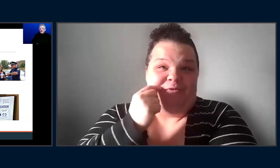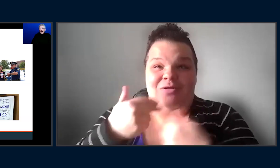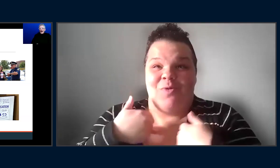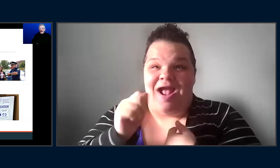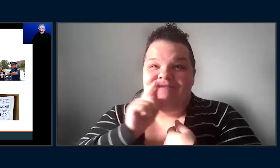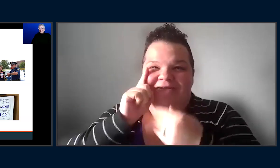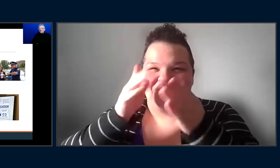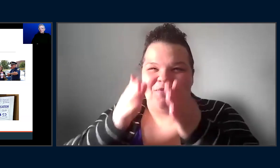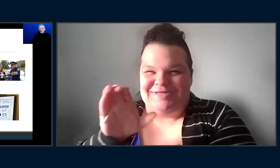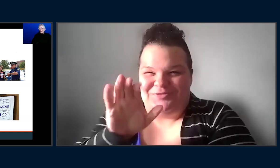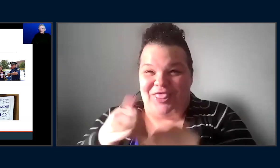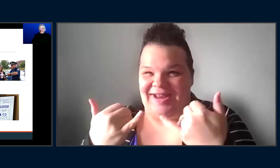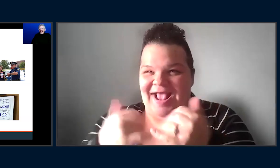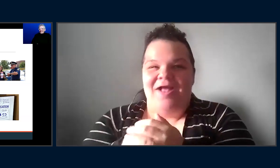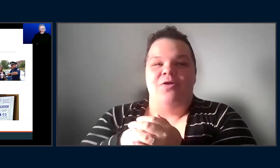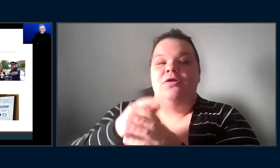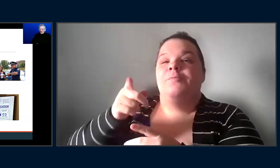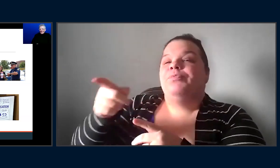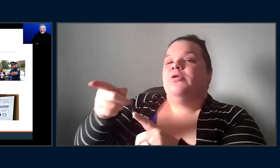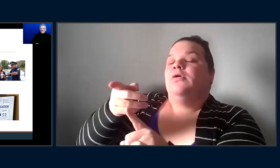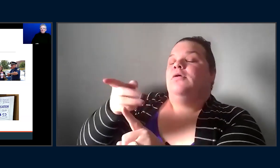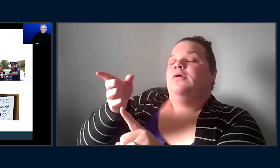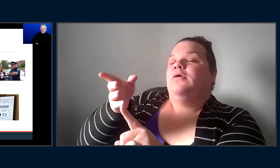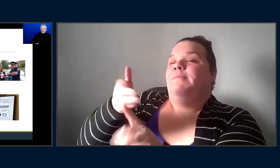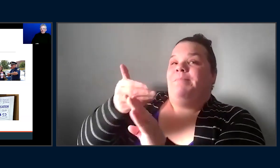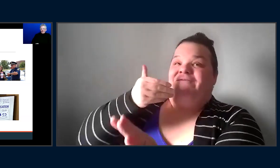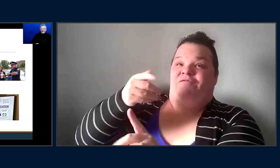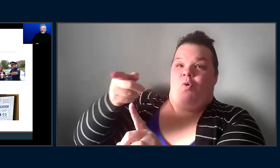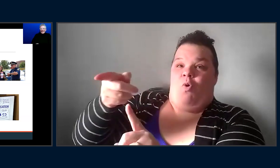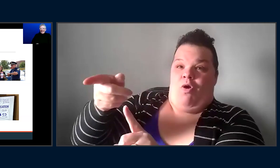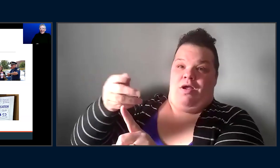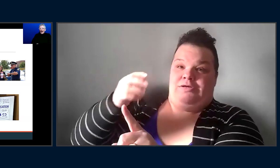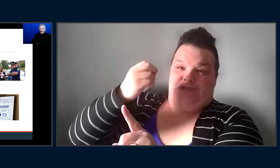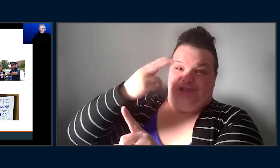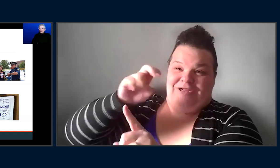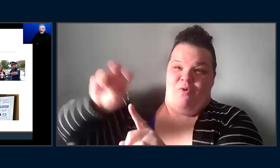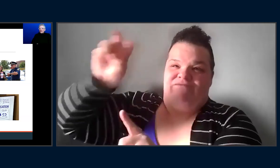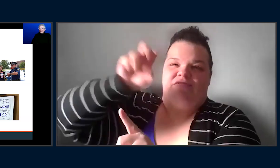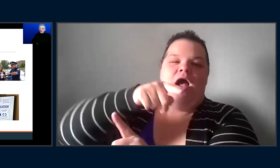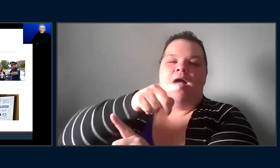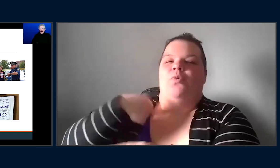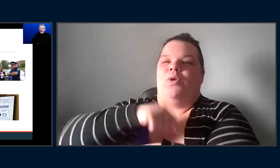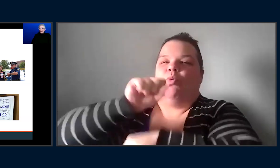government and bills. And it's pretty cool to have a deaf person in that position currently.